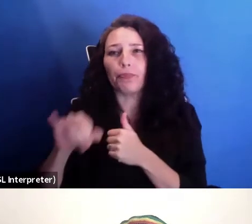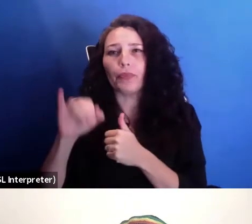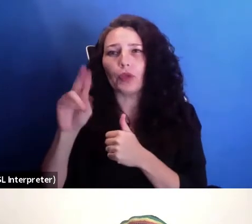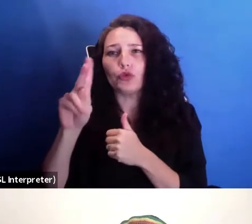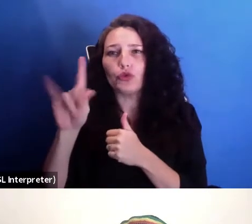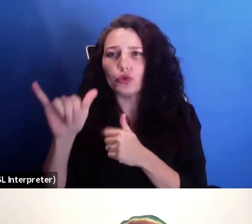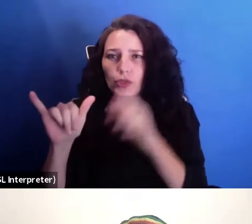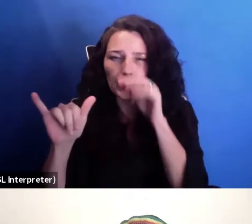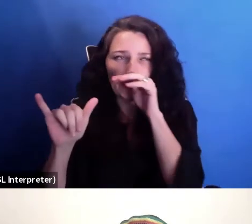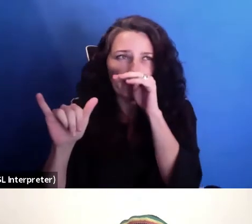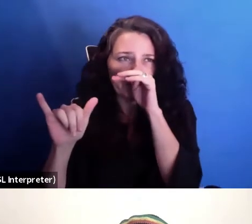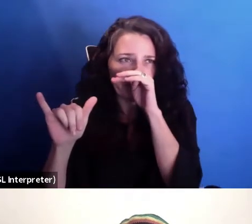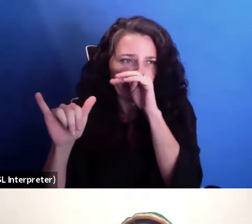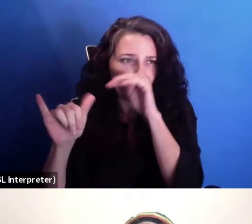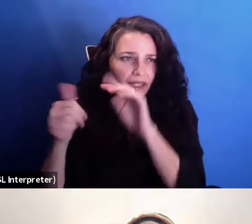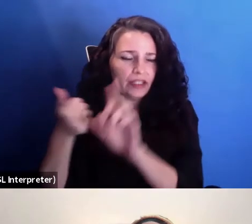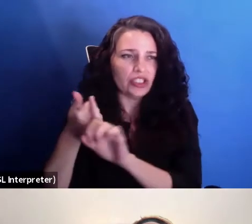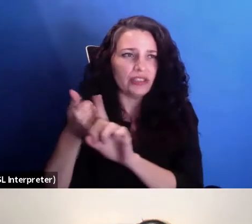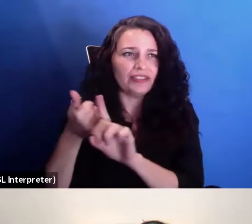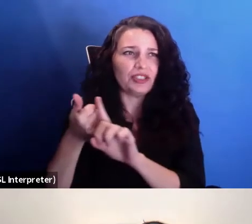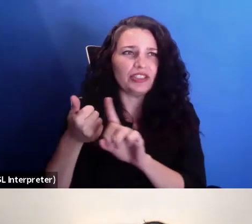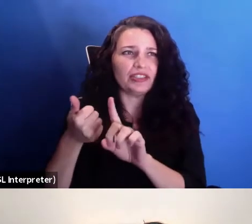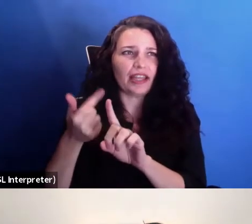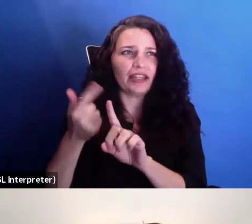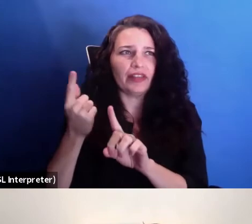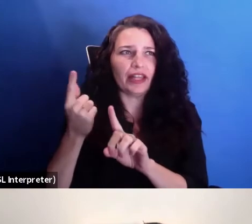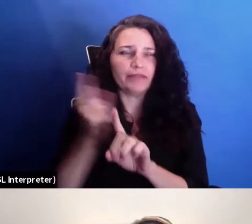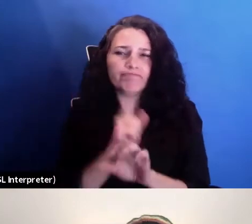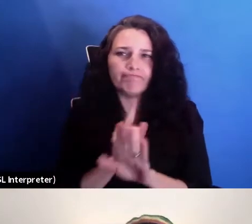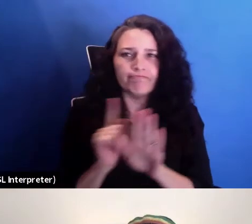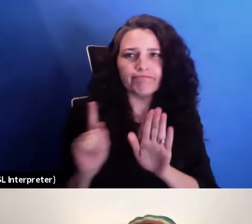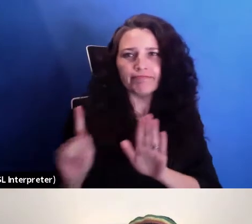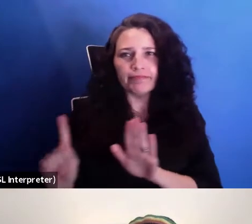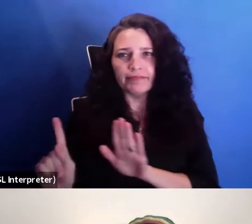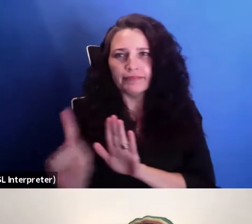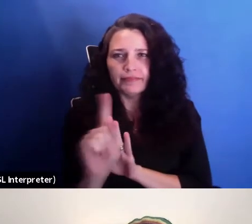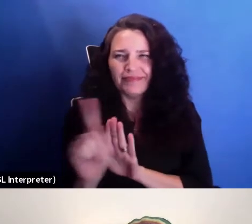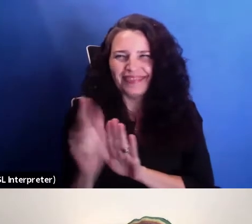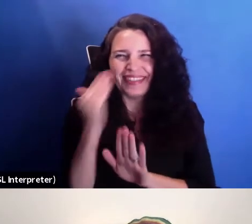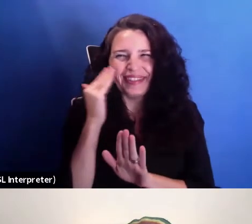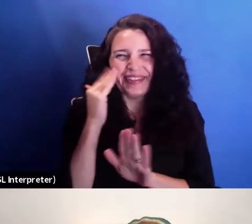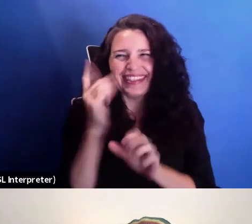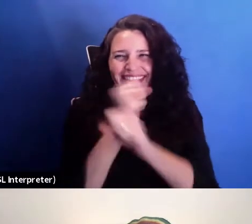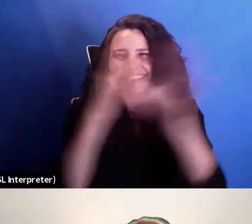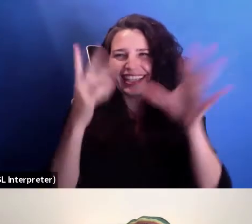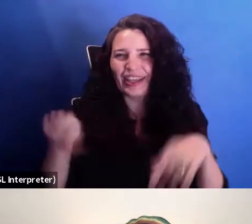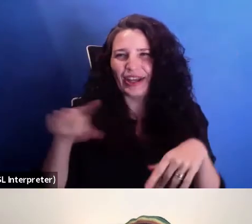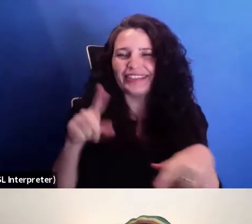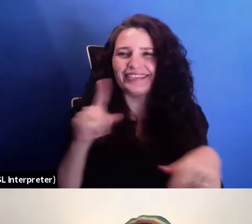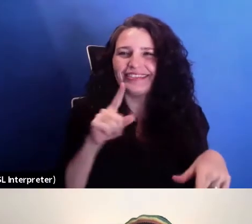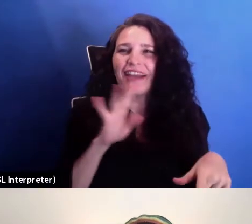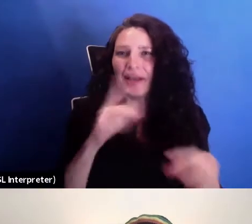where she's planning the lasagna. So she's right in the middle of everything. She's just a part of the camp,